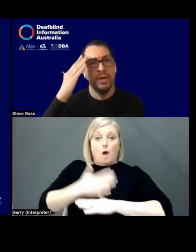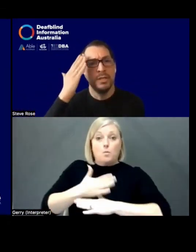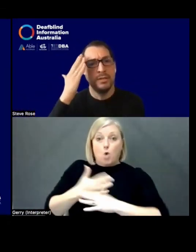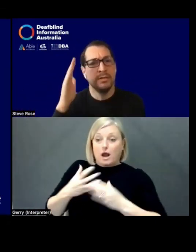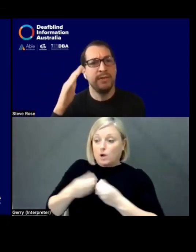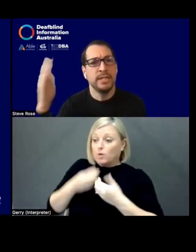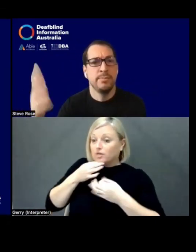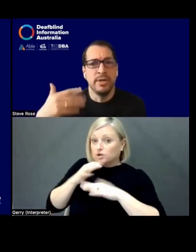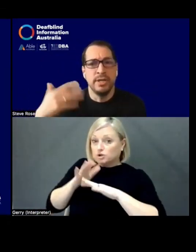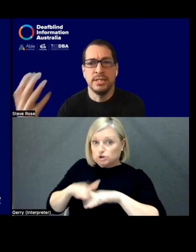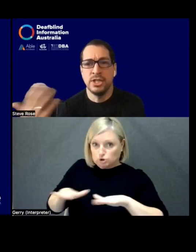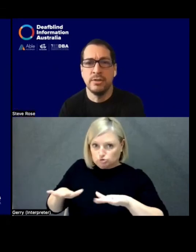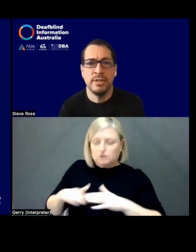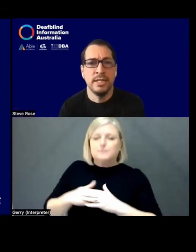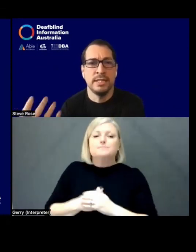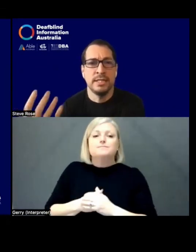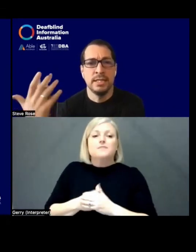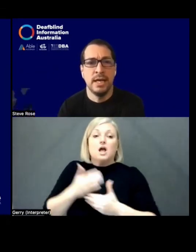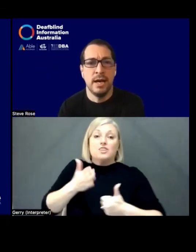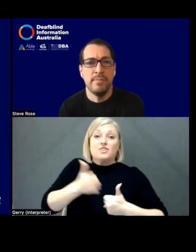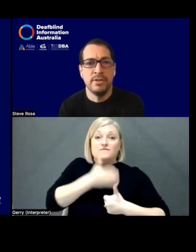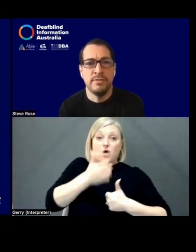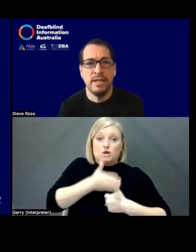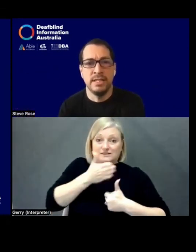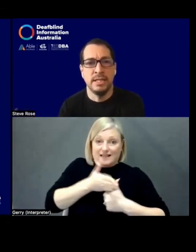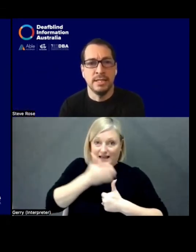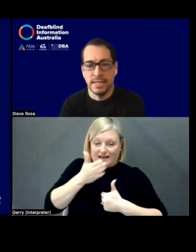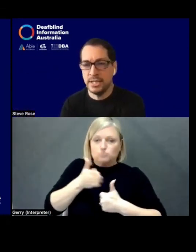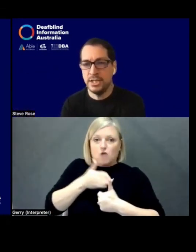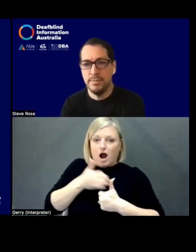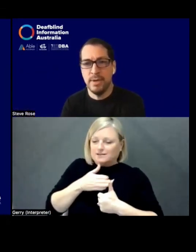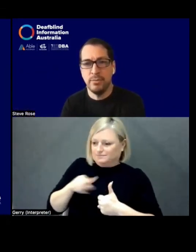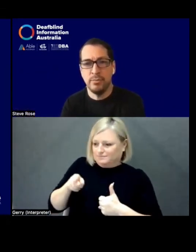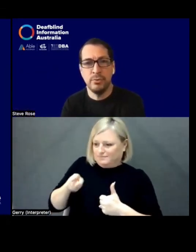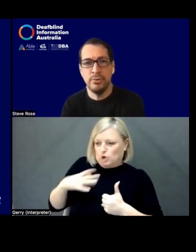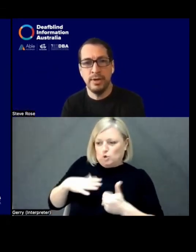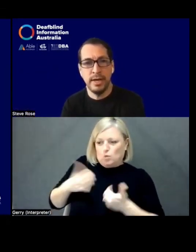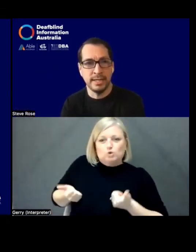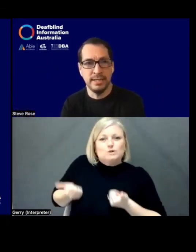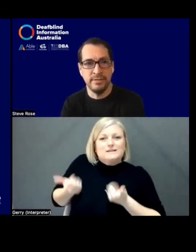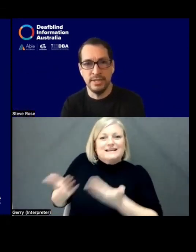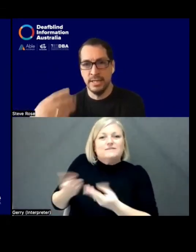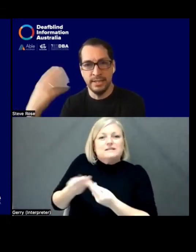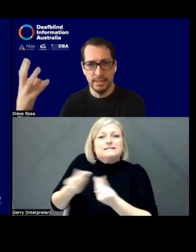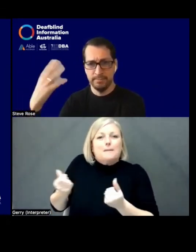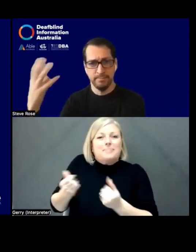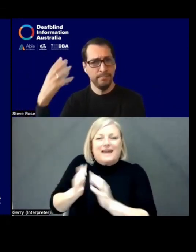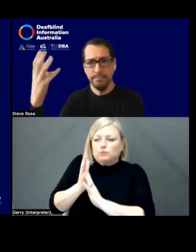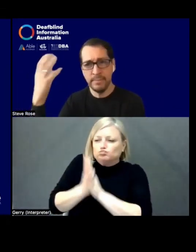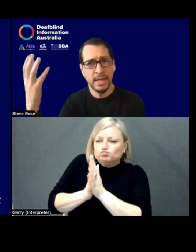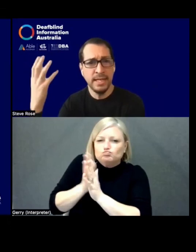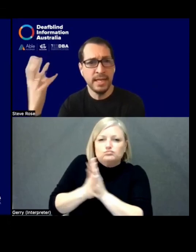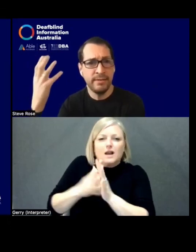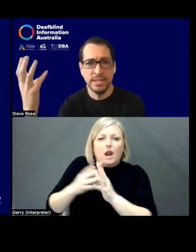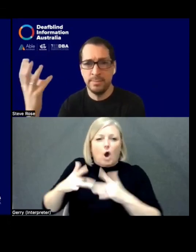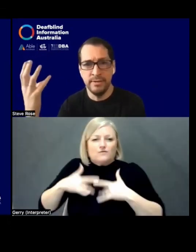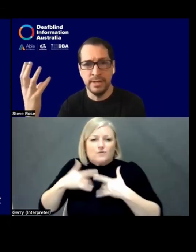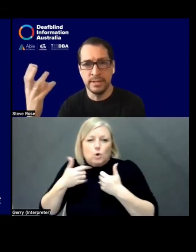so the first point is the child needs a motivating and tactually memorable activity. So they need their experience,